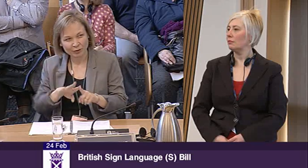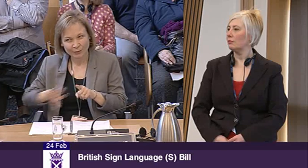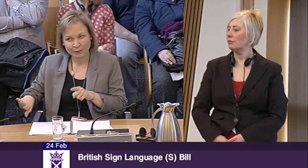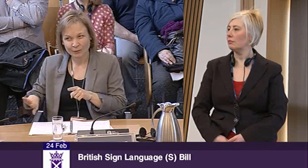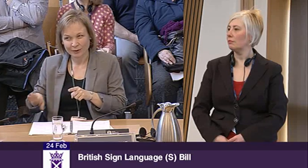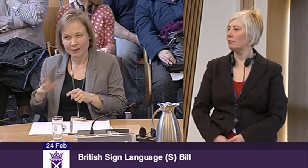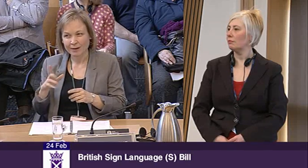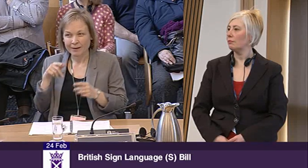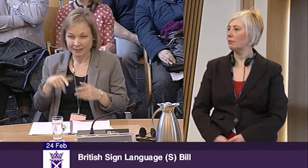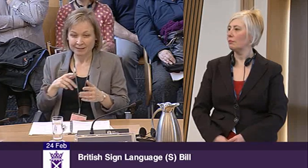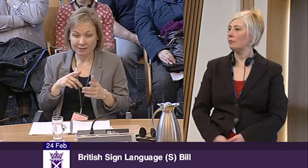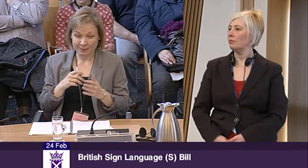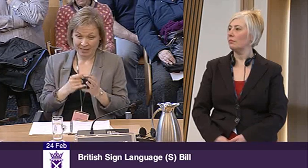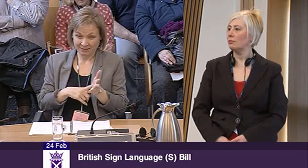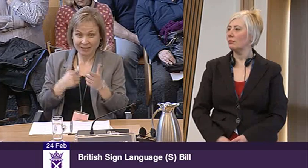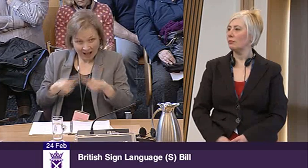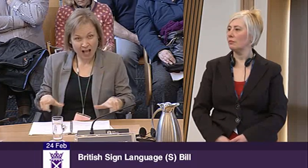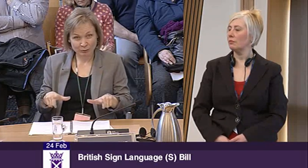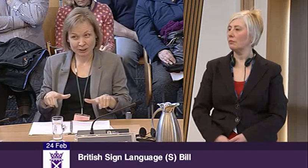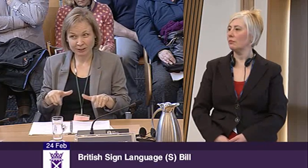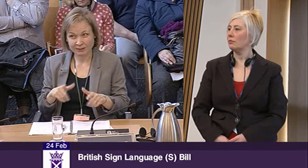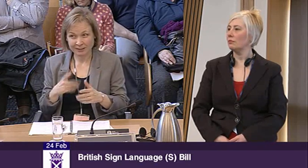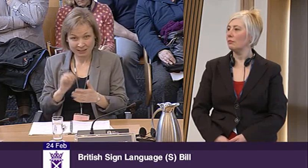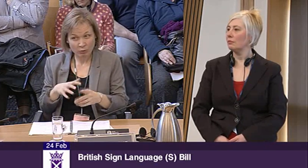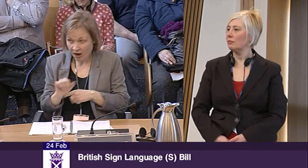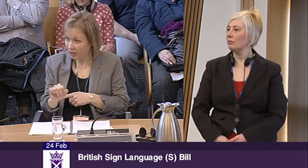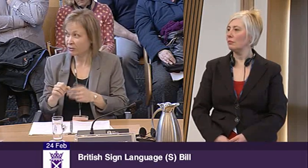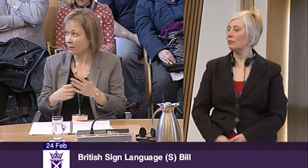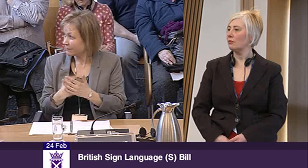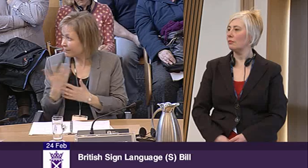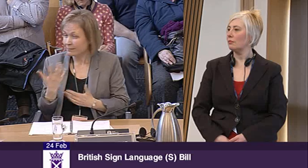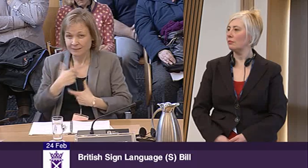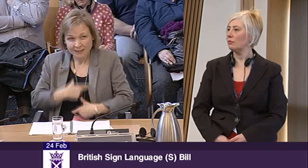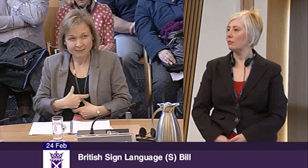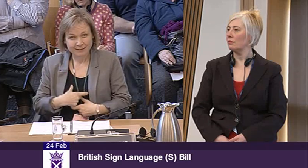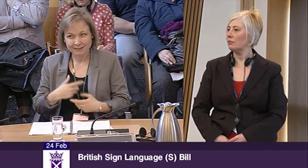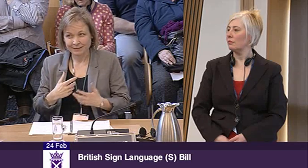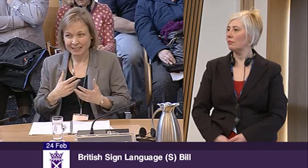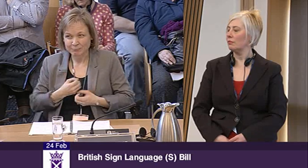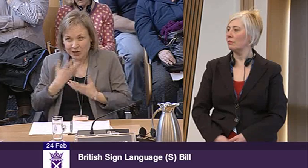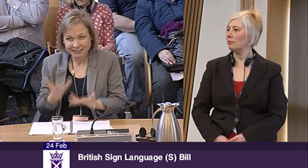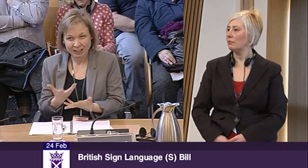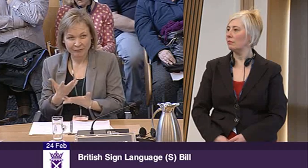to remove that view altogether. BSL is a language, a culture and an identity; it is an expressive